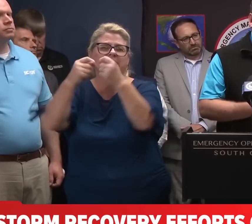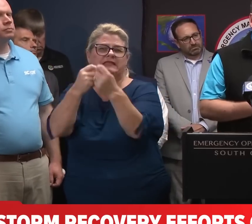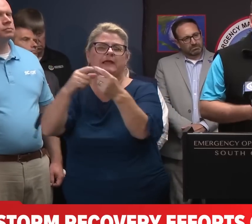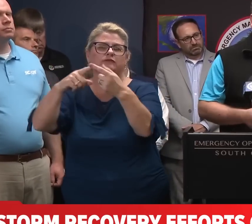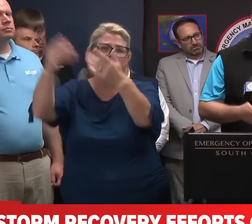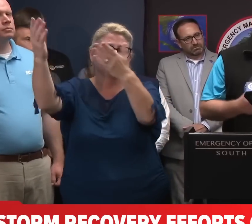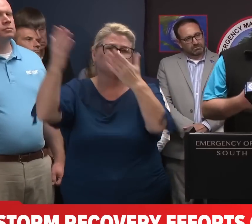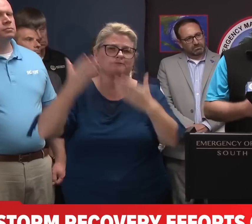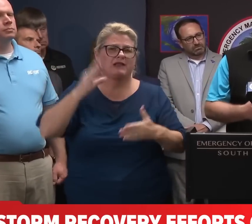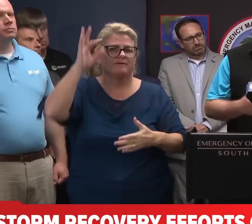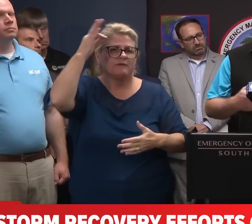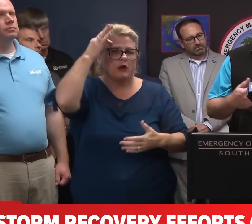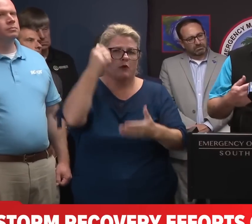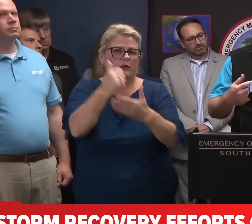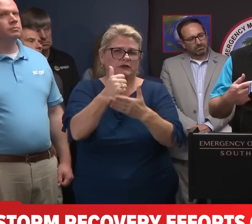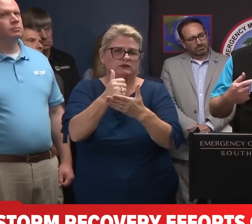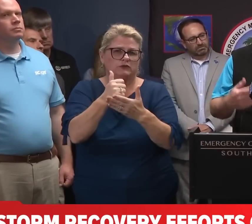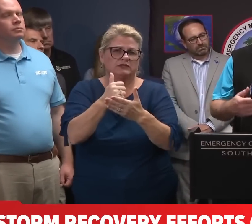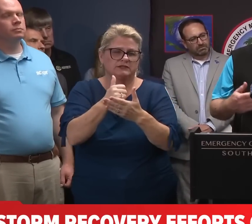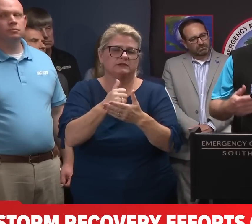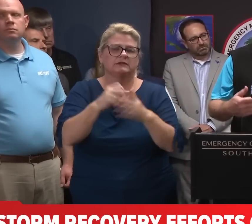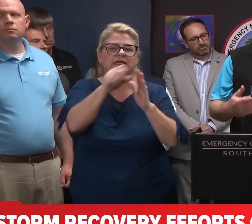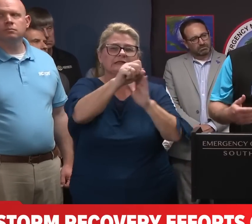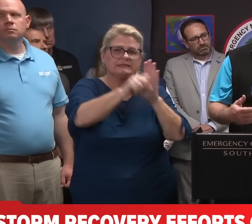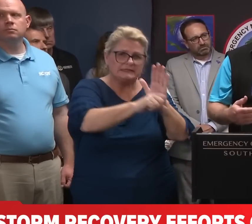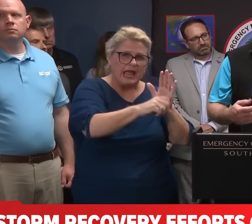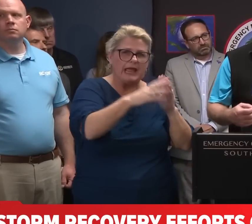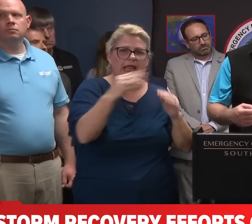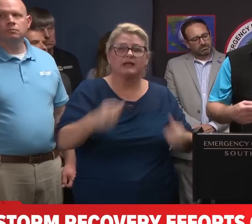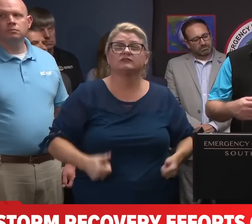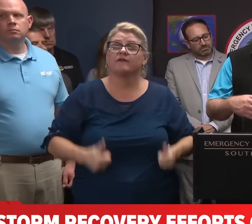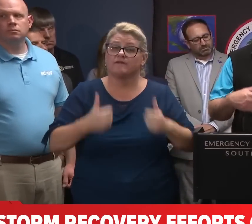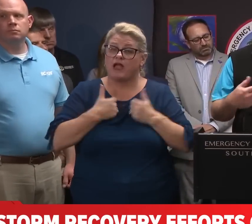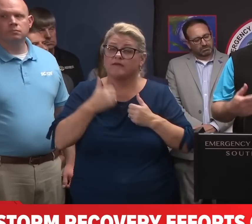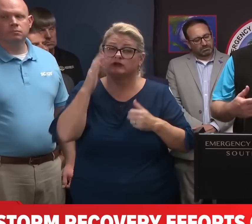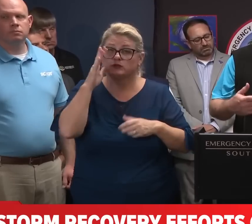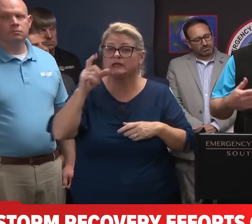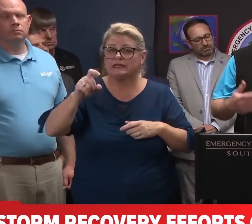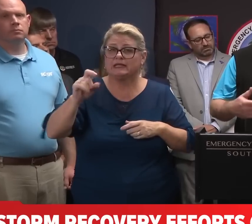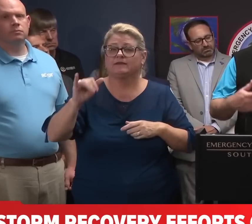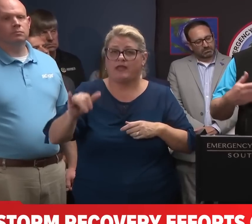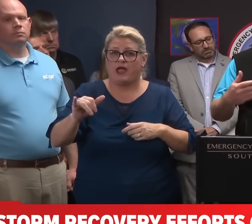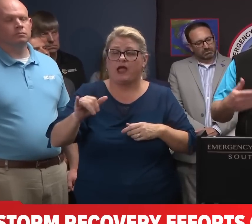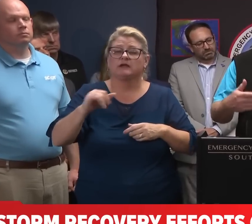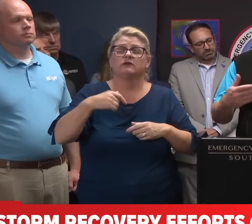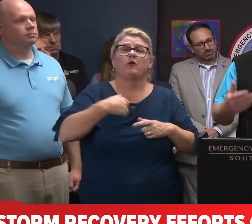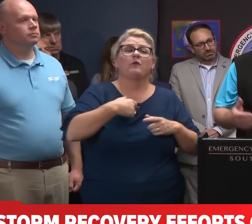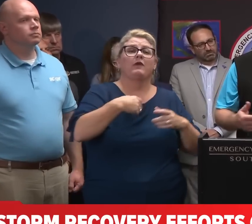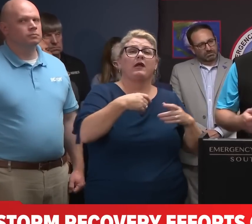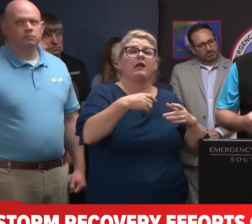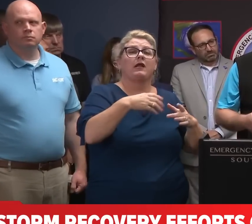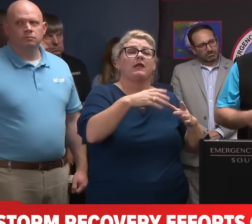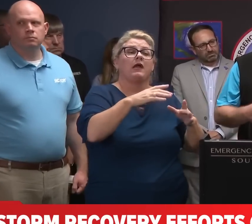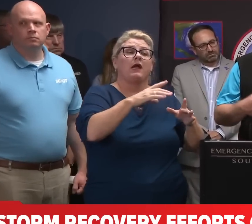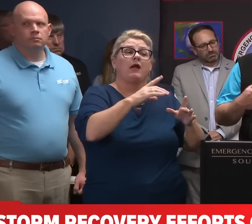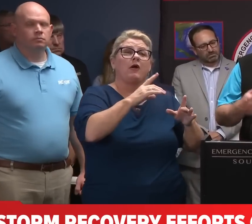they require of the state and the uh survivors are gonna need as we transition from response to recovery as the